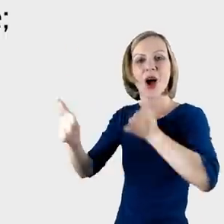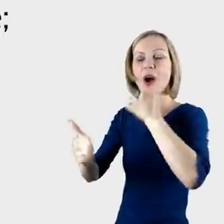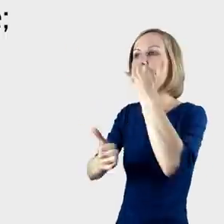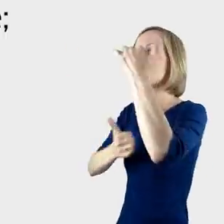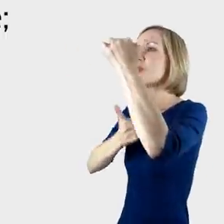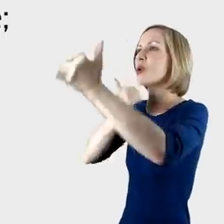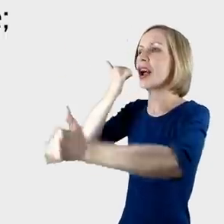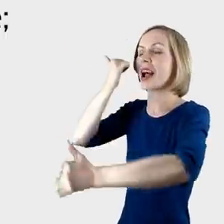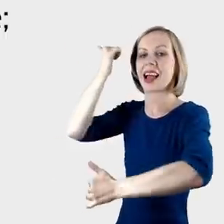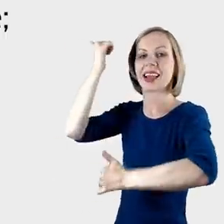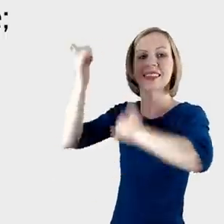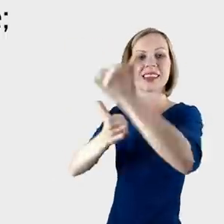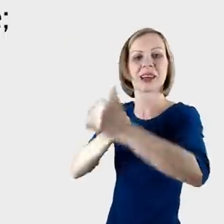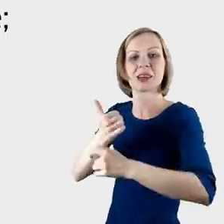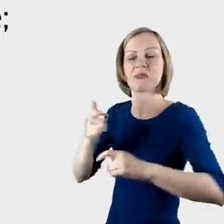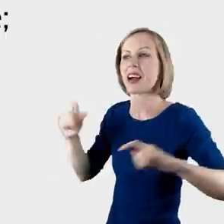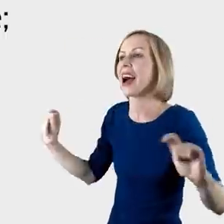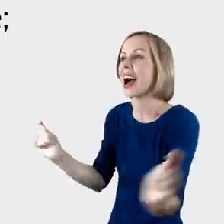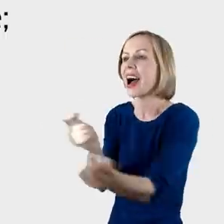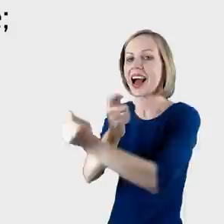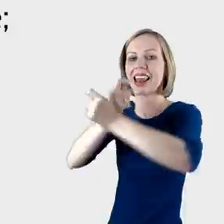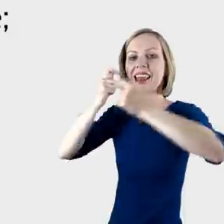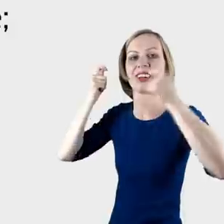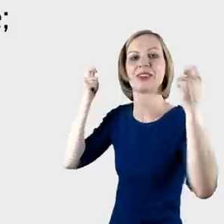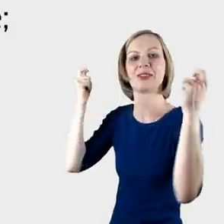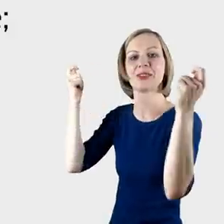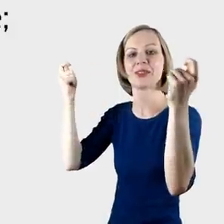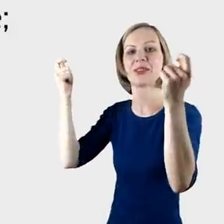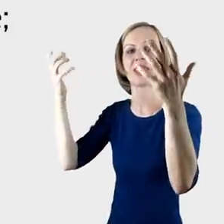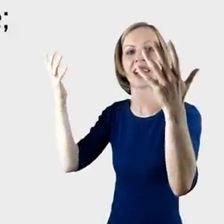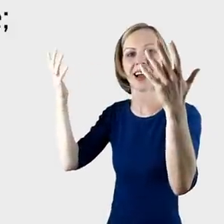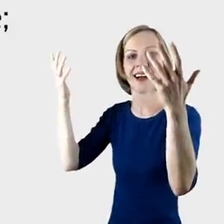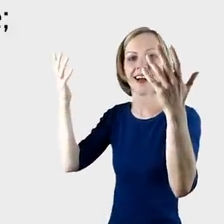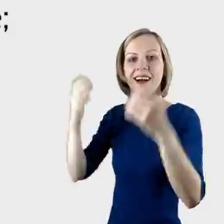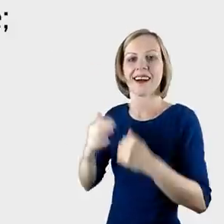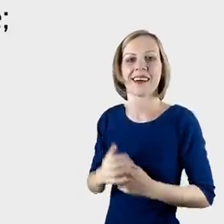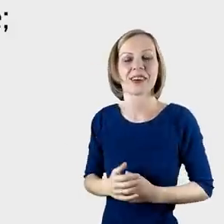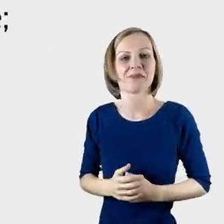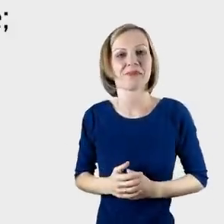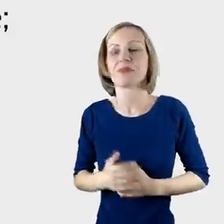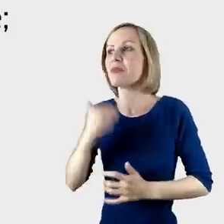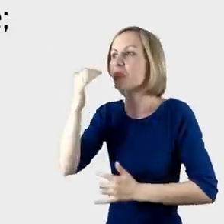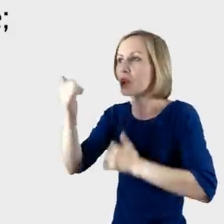O praise him, alleluia